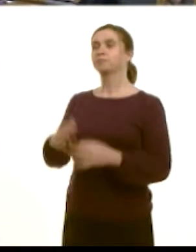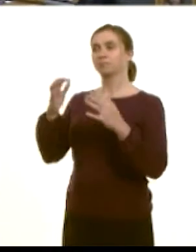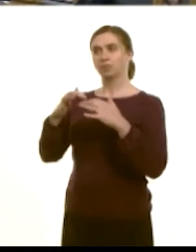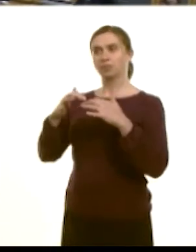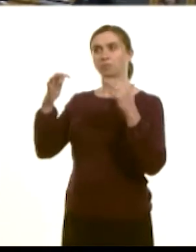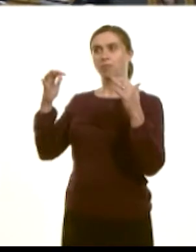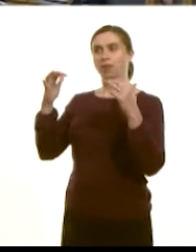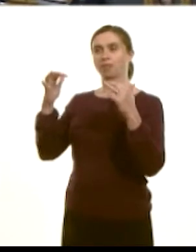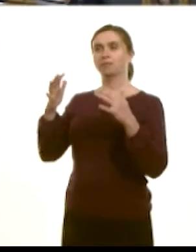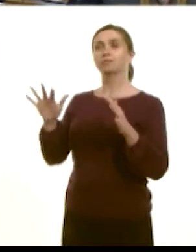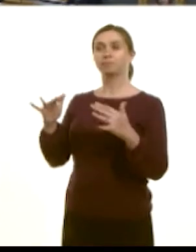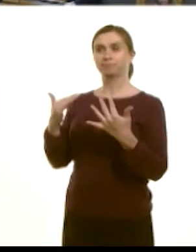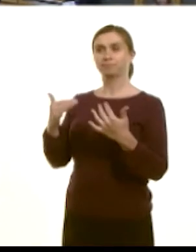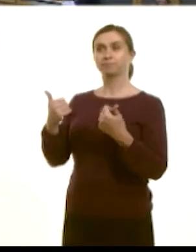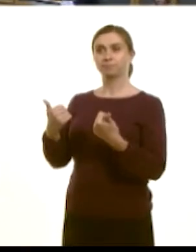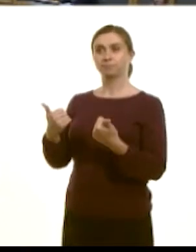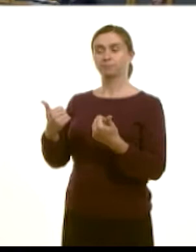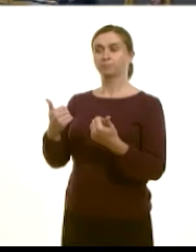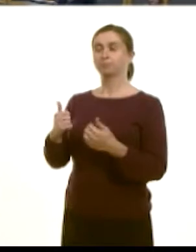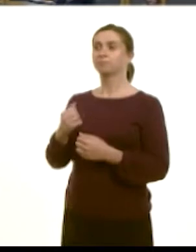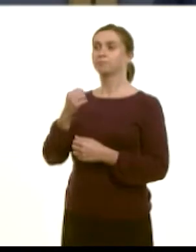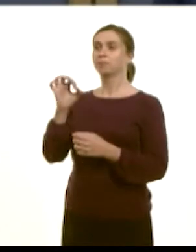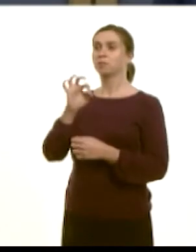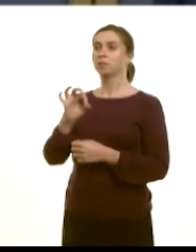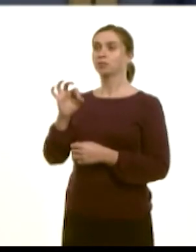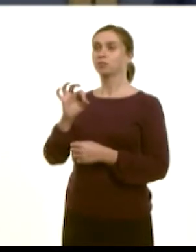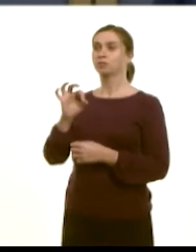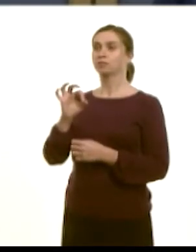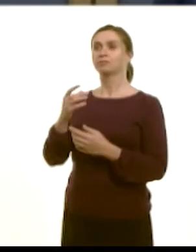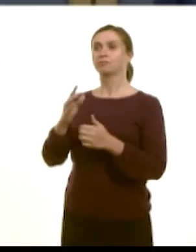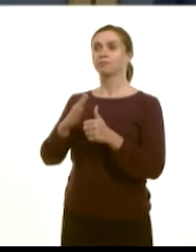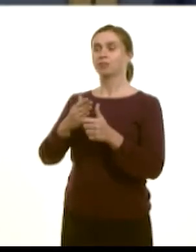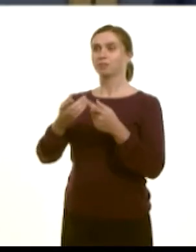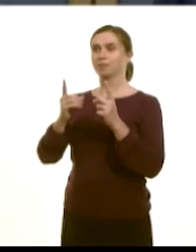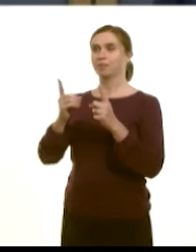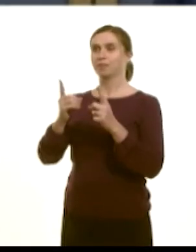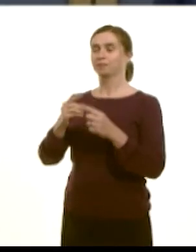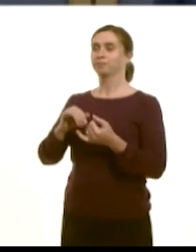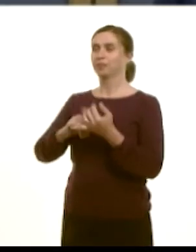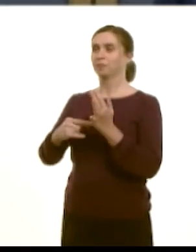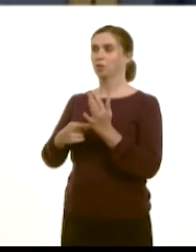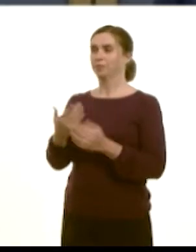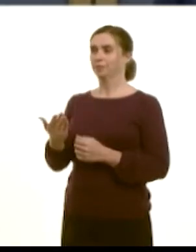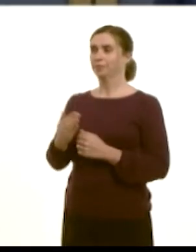I call the National Assembly for Wales to order. Simon Thomas: 1.